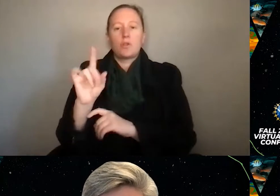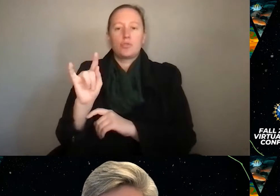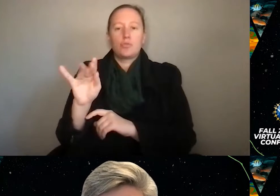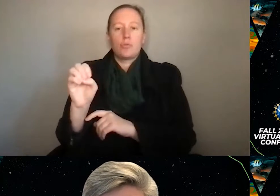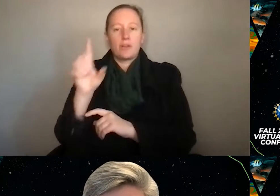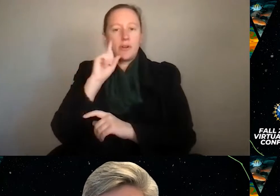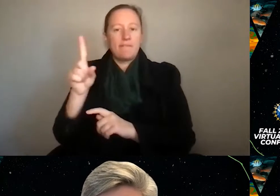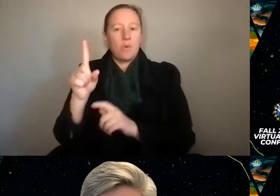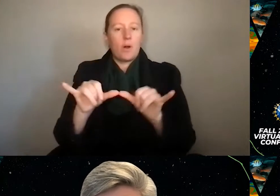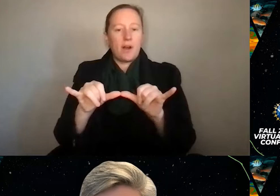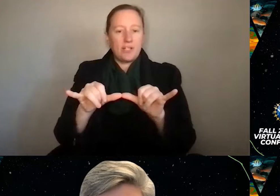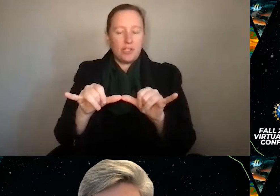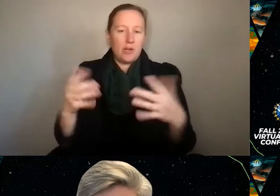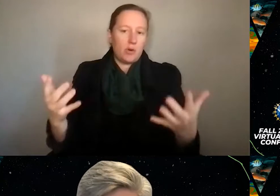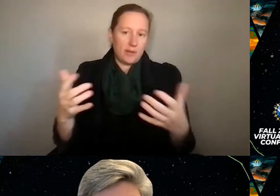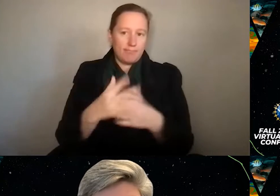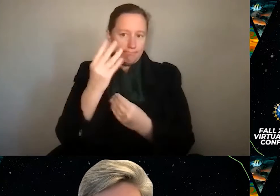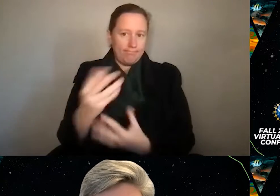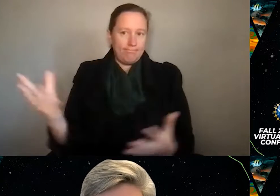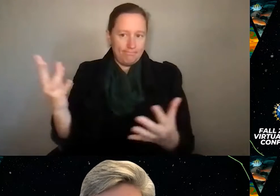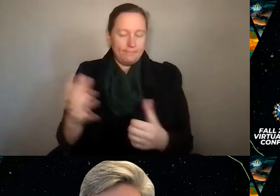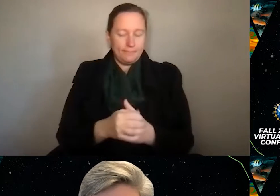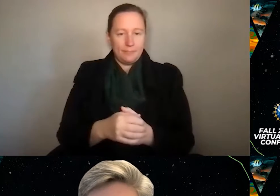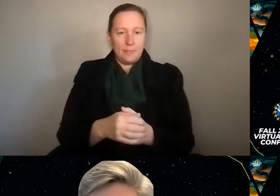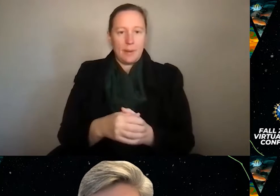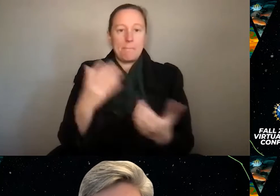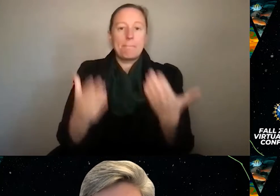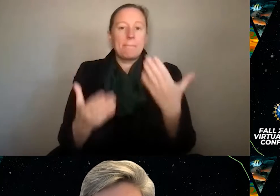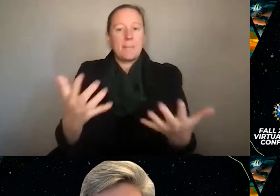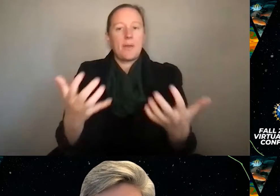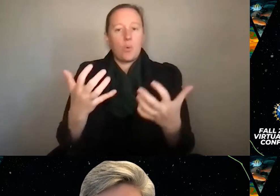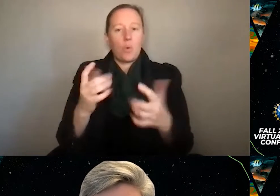so that person might want to